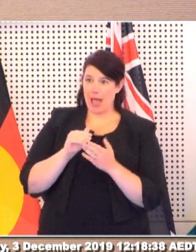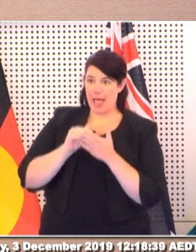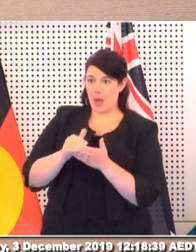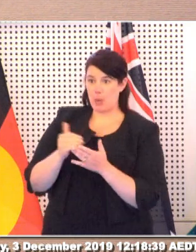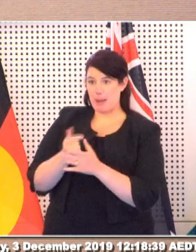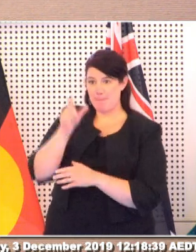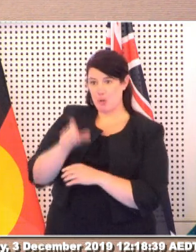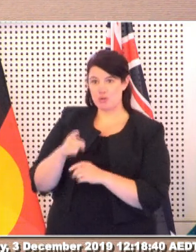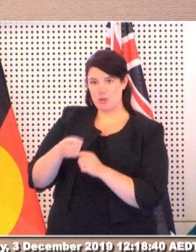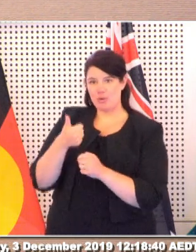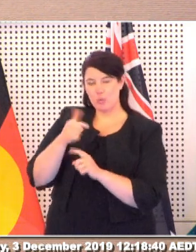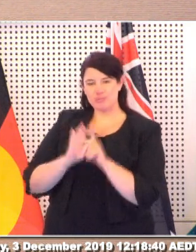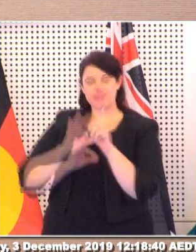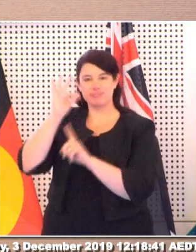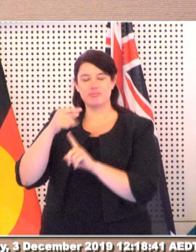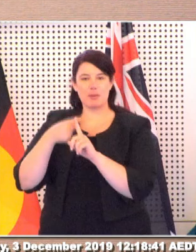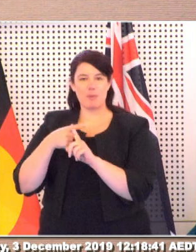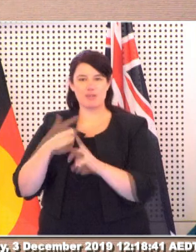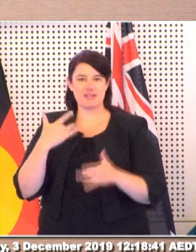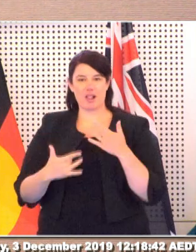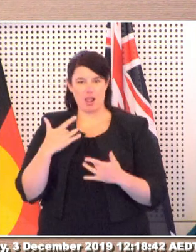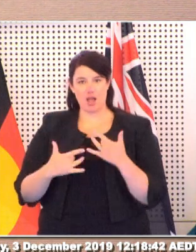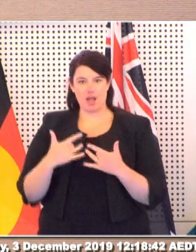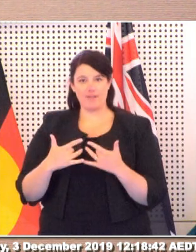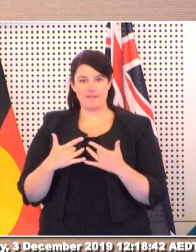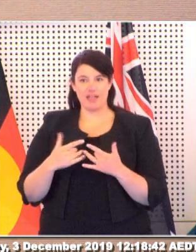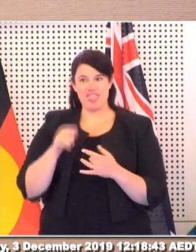flourishing life seems to me to be a really good place to start.